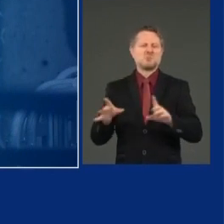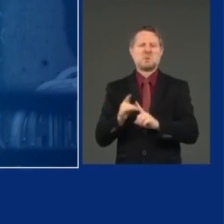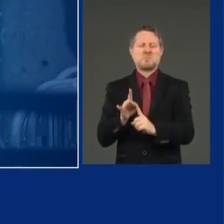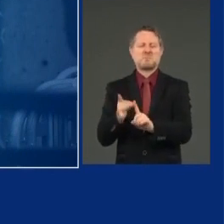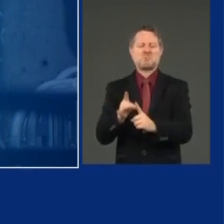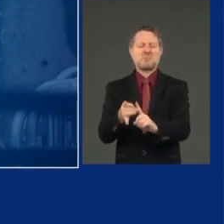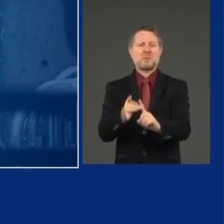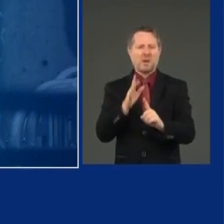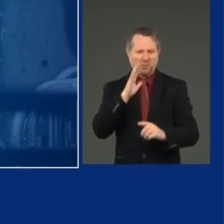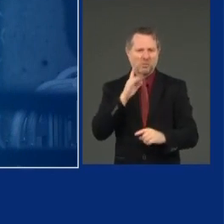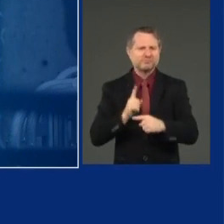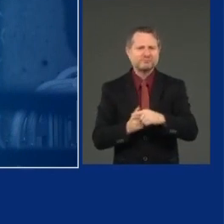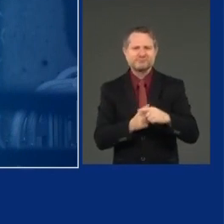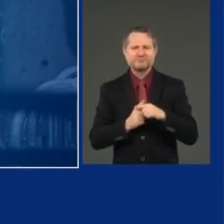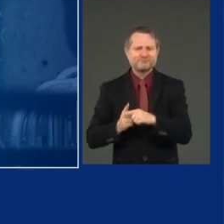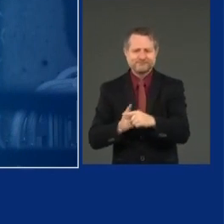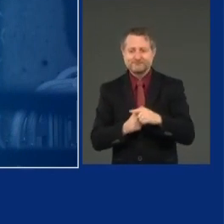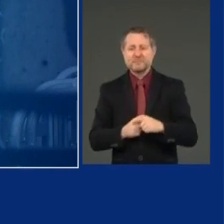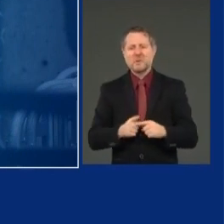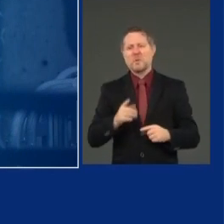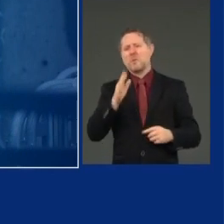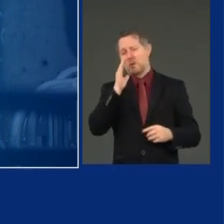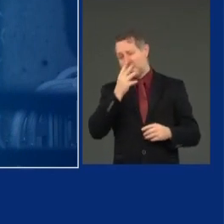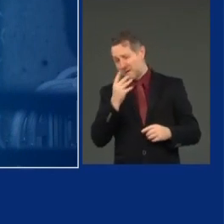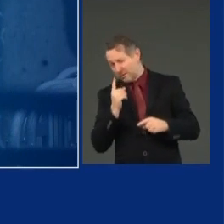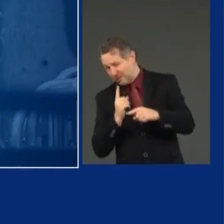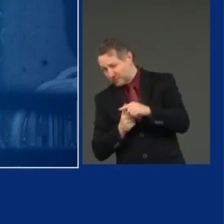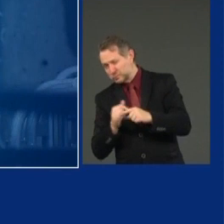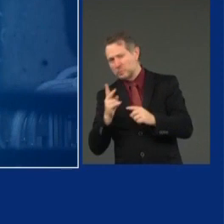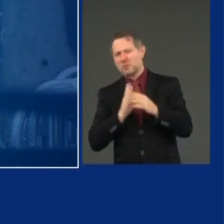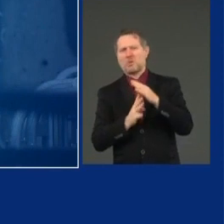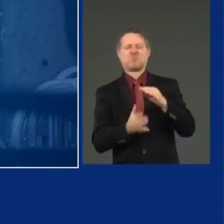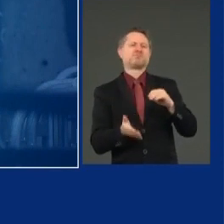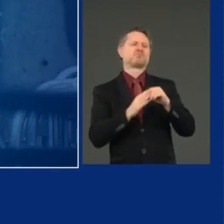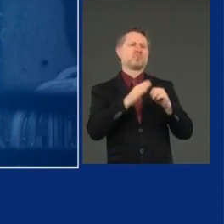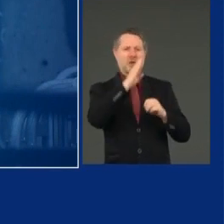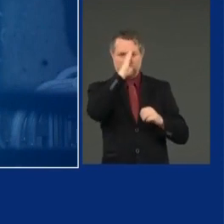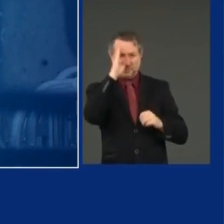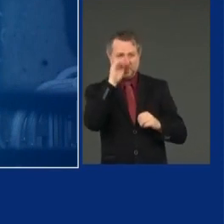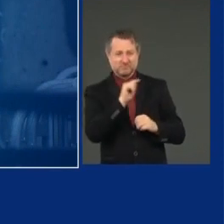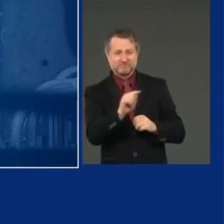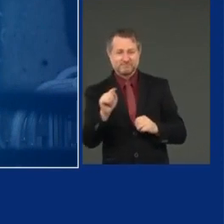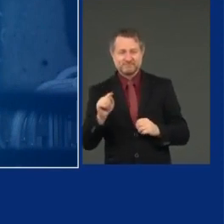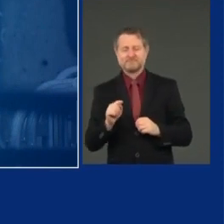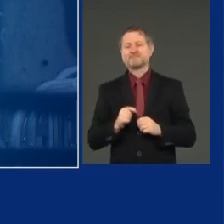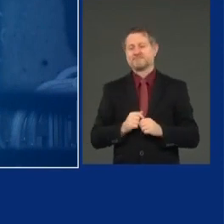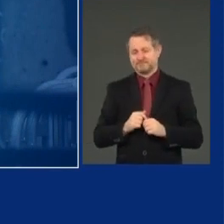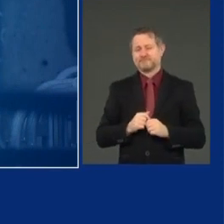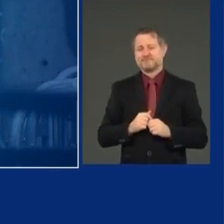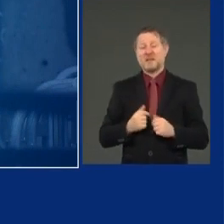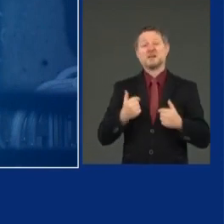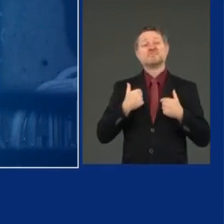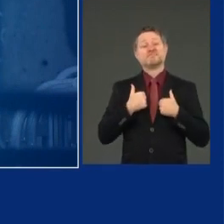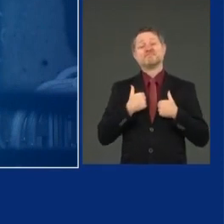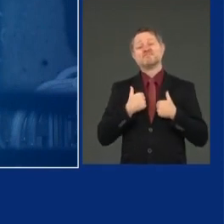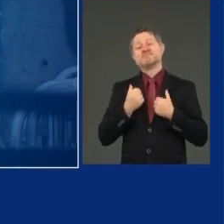COMMUNITY. I WILL TELL YOU THE COMMUNITIES WHERE YOU'RE GOING TO HAVE A HIGHER POSITIVE AND YOU'RE GOING